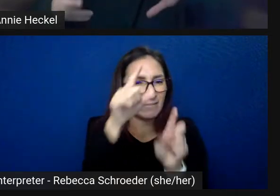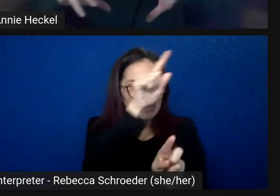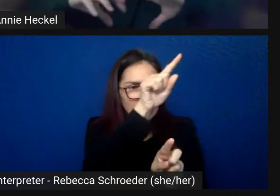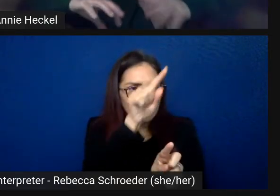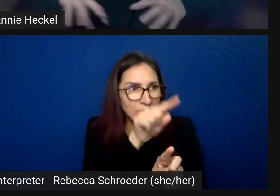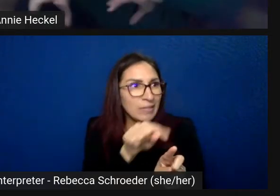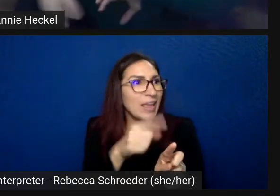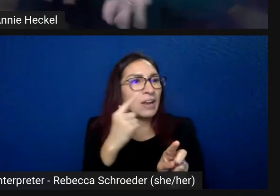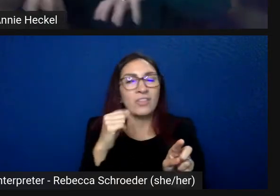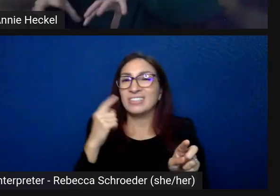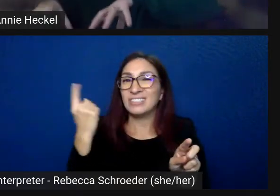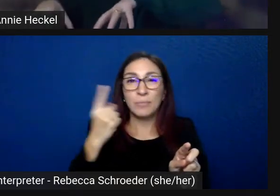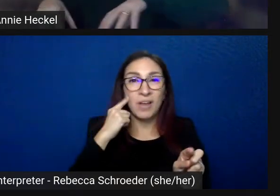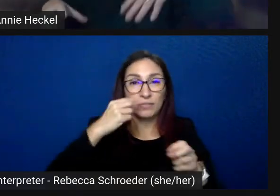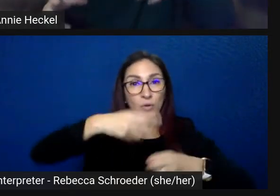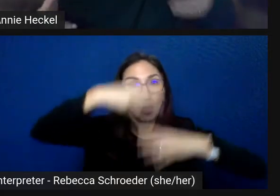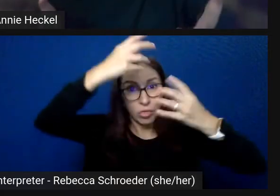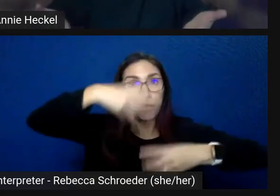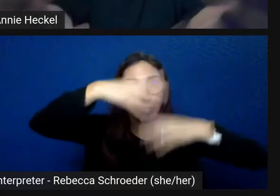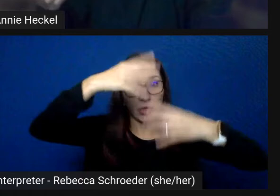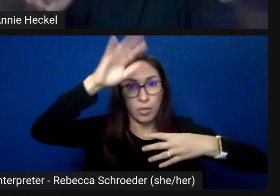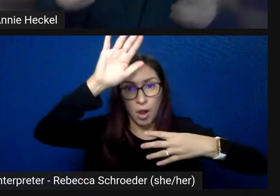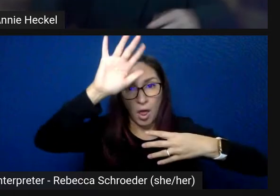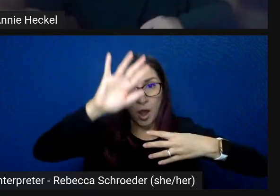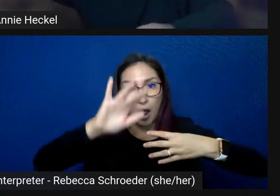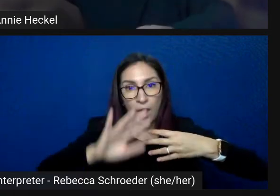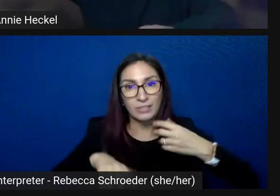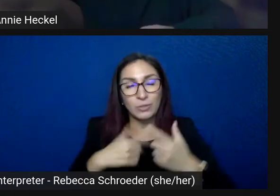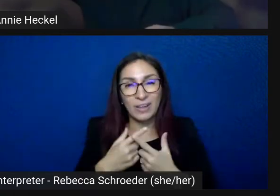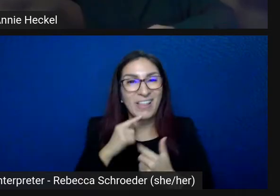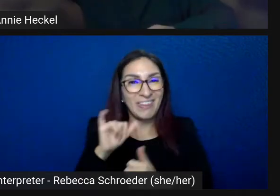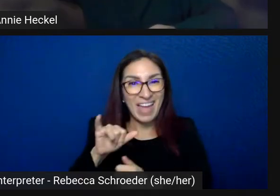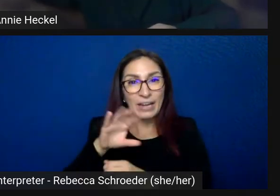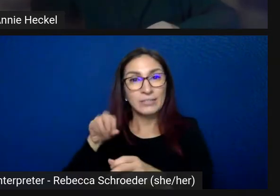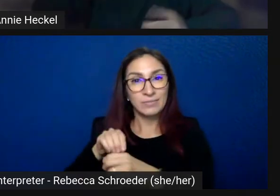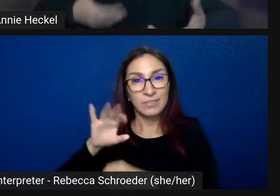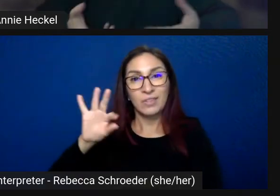to get to other stuff, and footers count for this because there's often stuff at the very end of the page